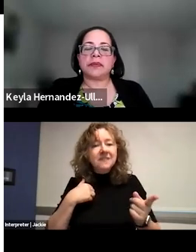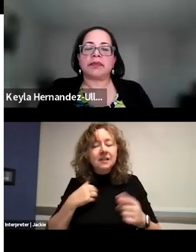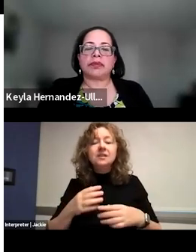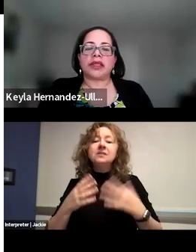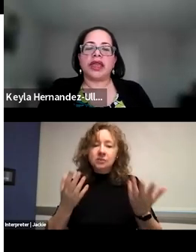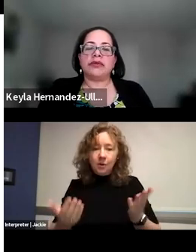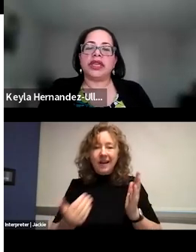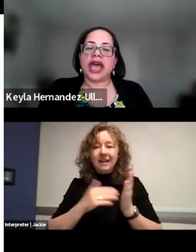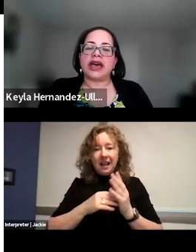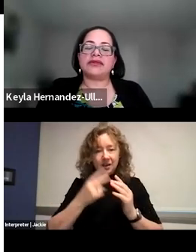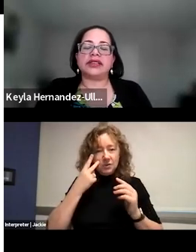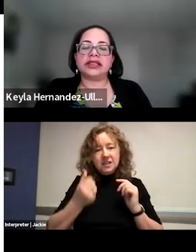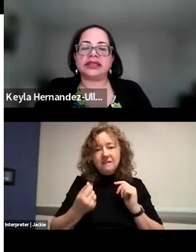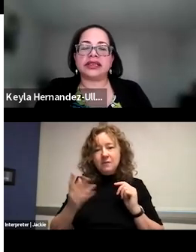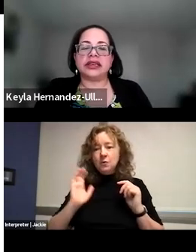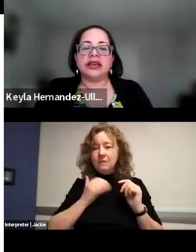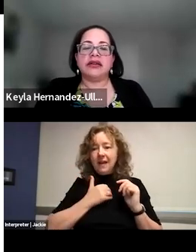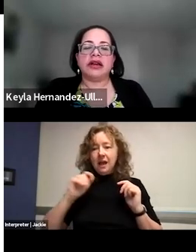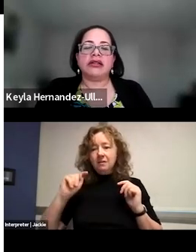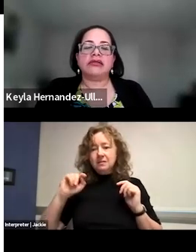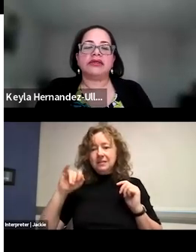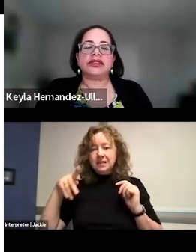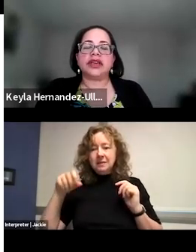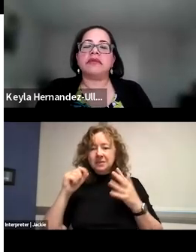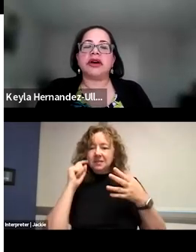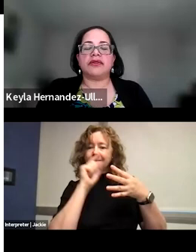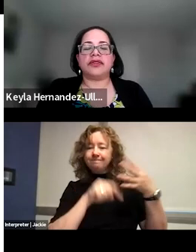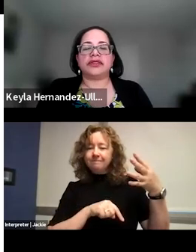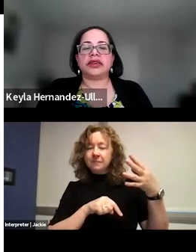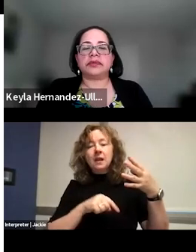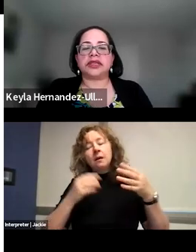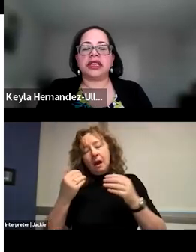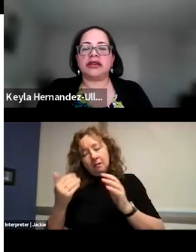Keyla Hernandez-Ulloa: So again on the screen, you will see. Keyla Hernandez-Ulloa: and we have listed